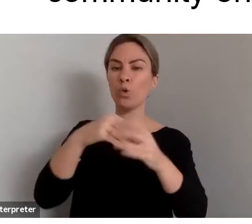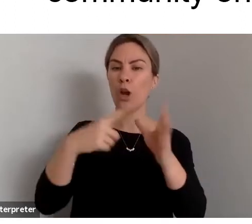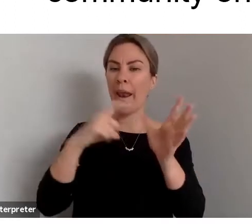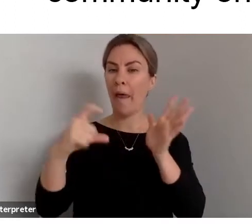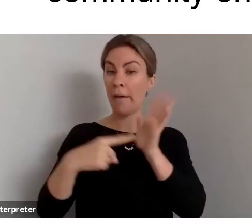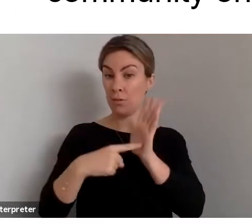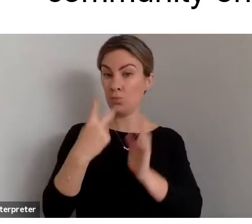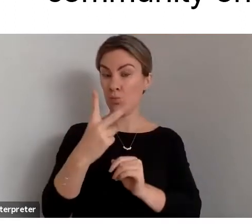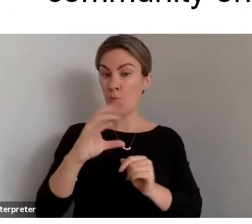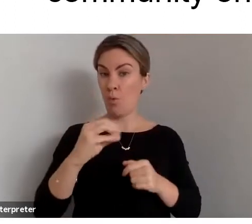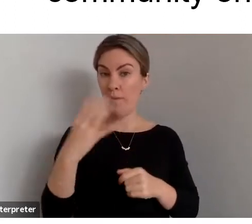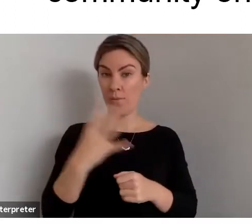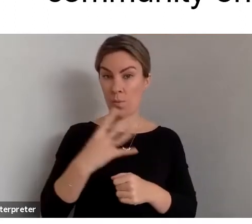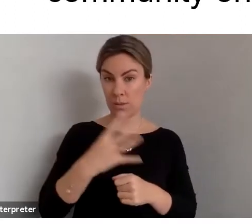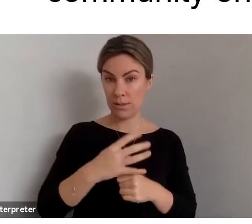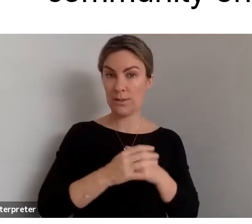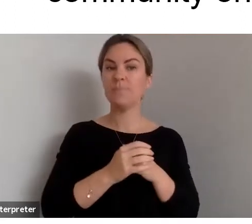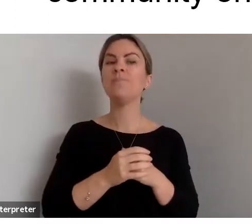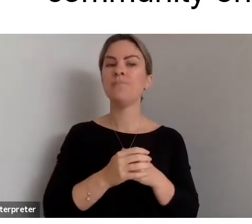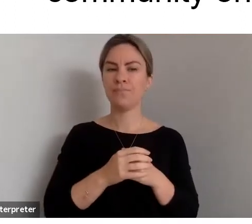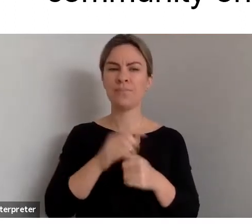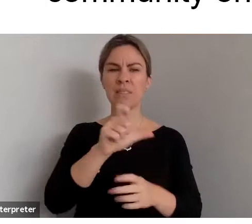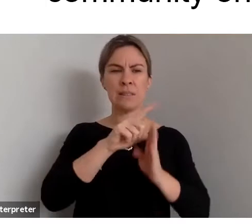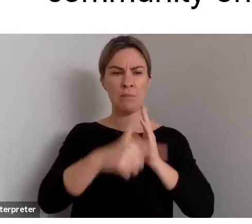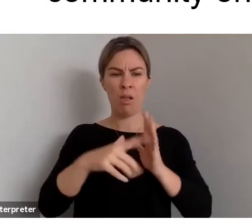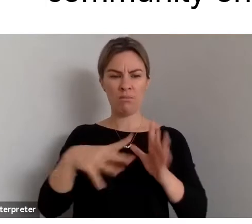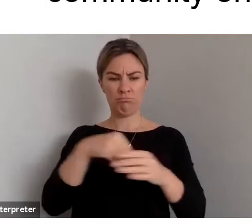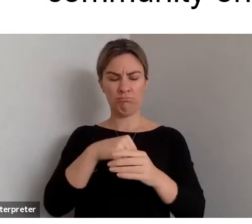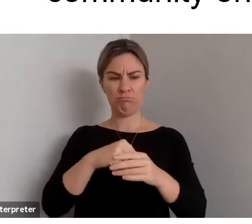"Disability includes a long-term physical, psychiatric, intellectual